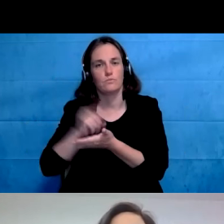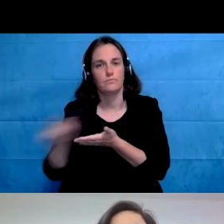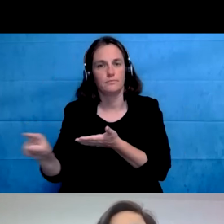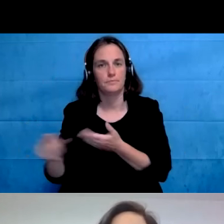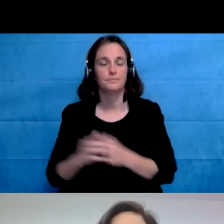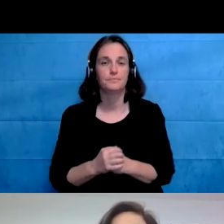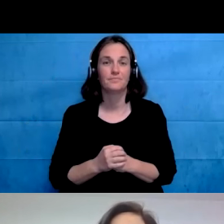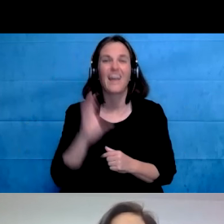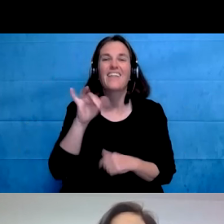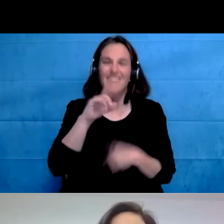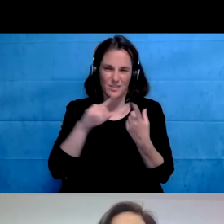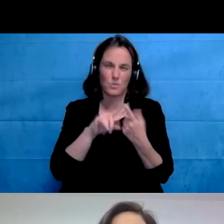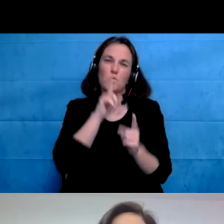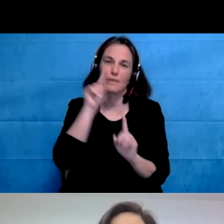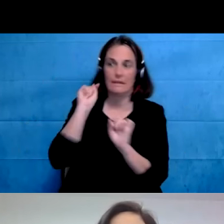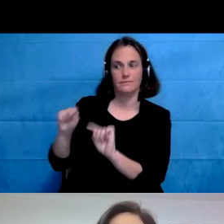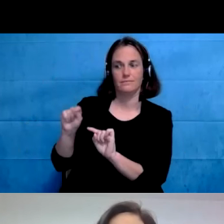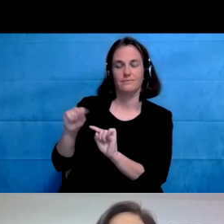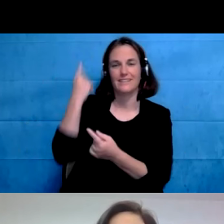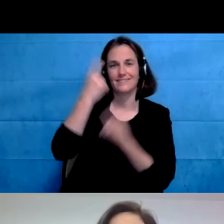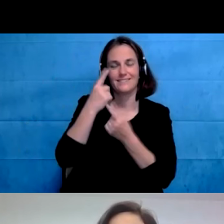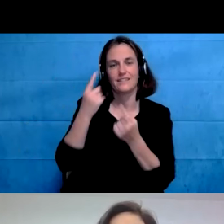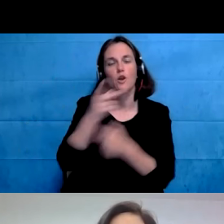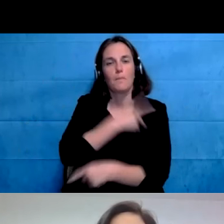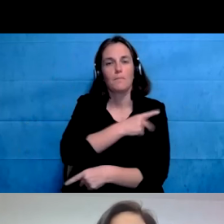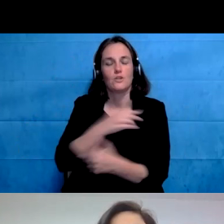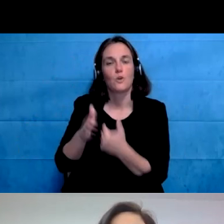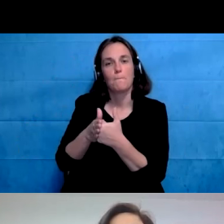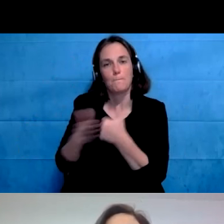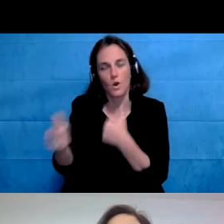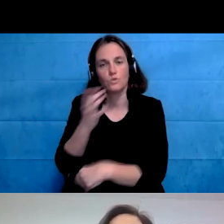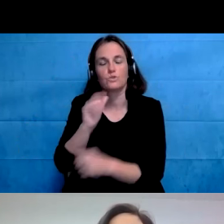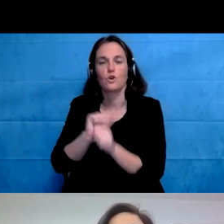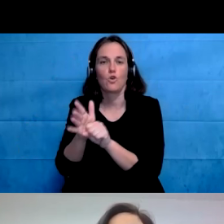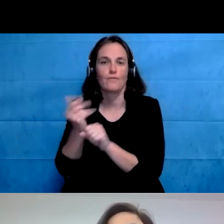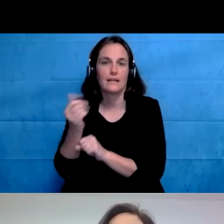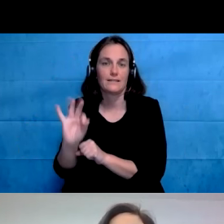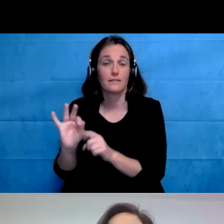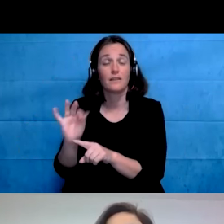That's when they're really gonna be considered a patient of Post COVID-19 Syndrome, because sometimes it takes people up to 12 weeks